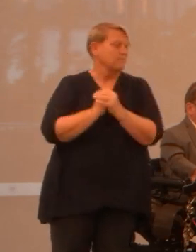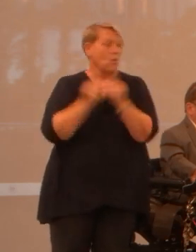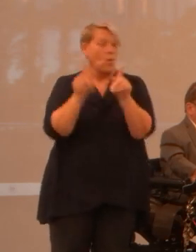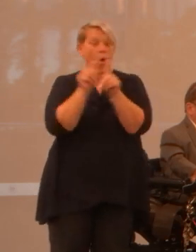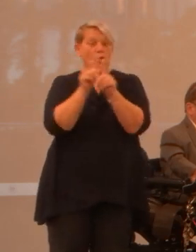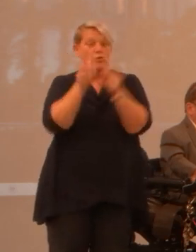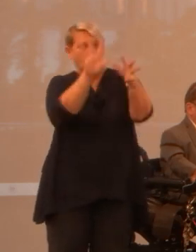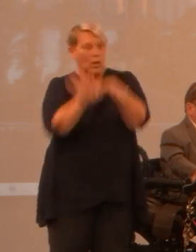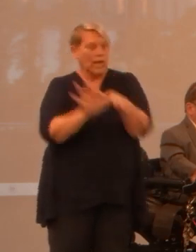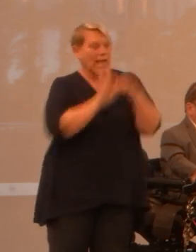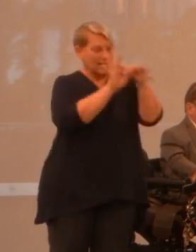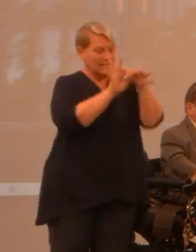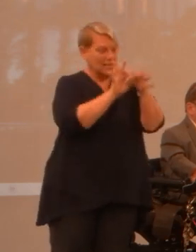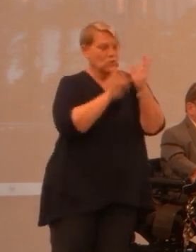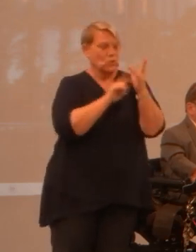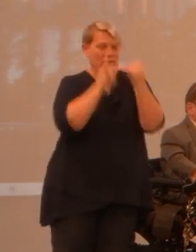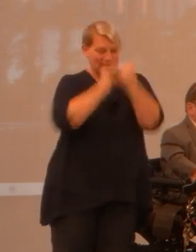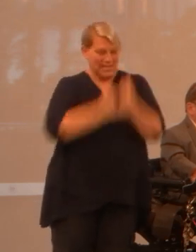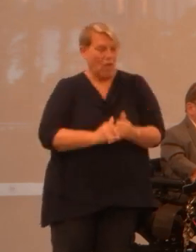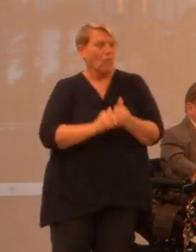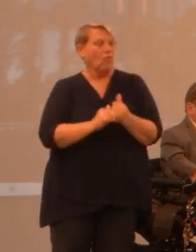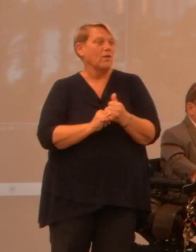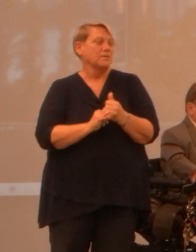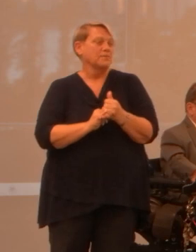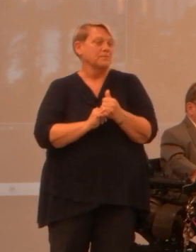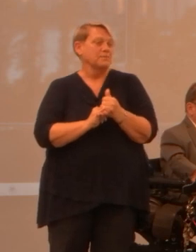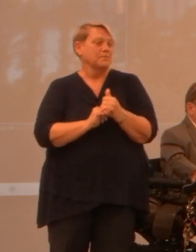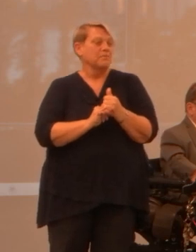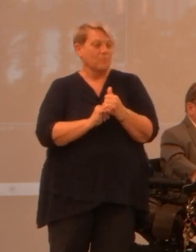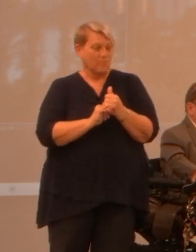connected to Wiilman, to the south-east of Whadjuk, and to Pindjurup, which is